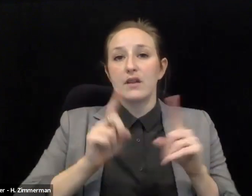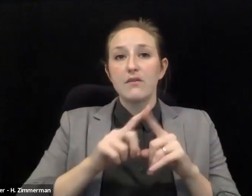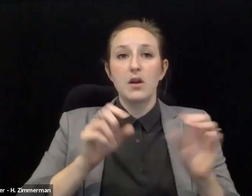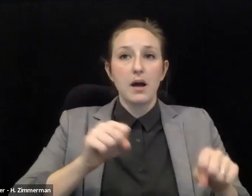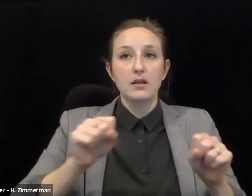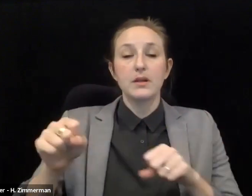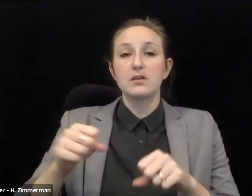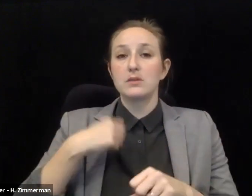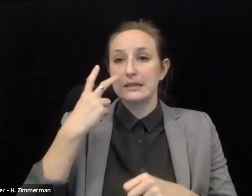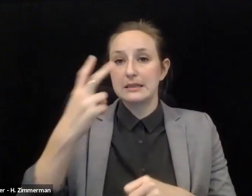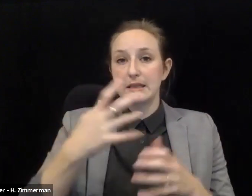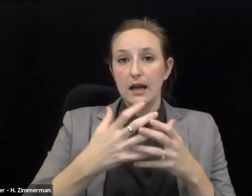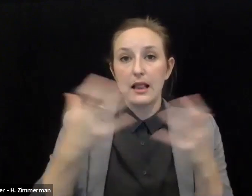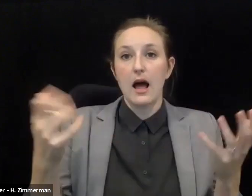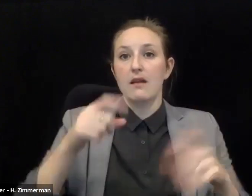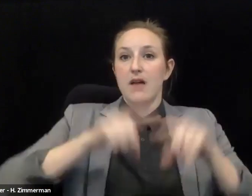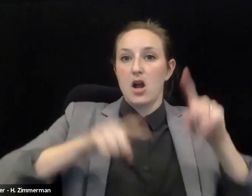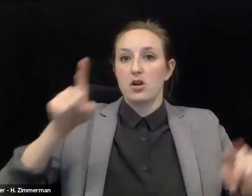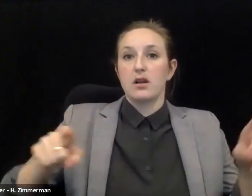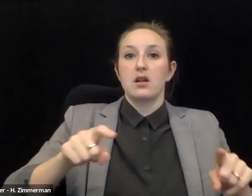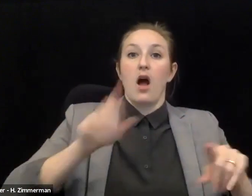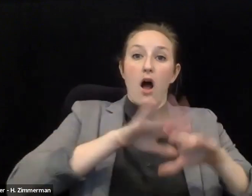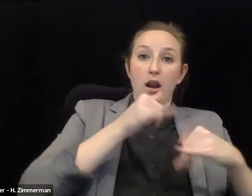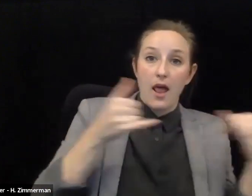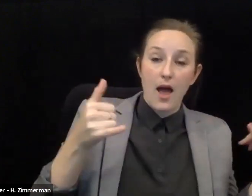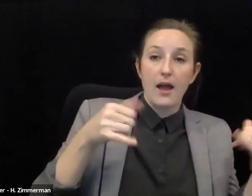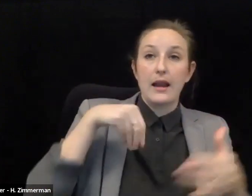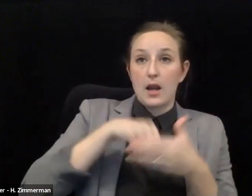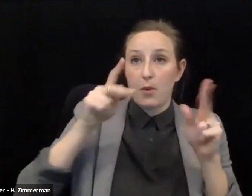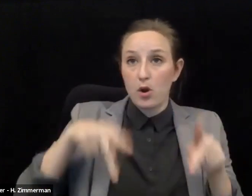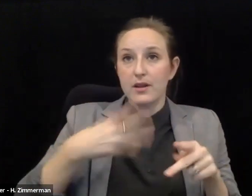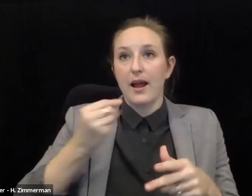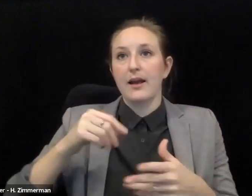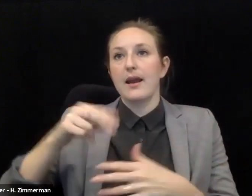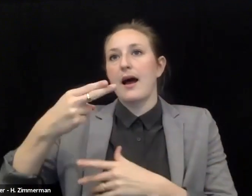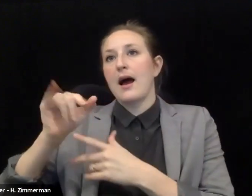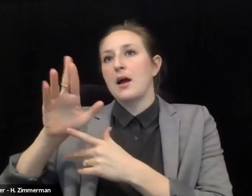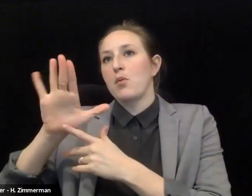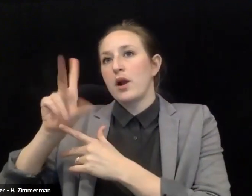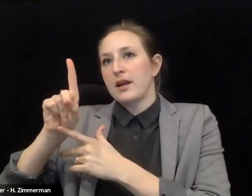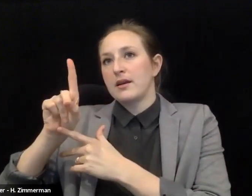variety of virtual in person and hybrids.